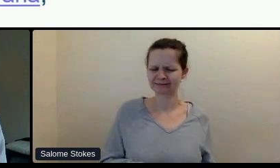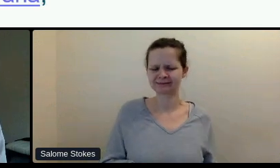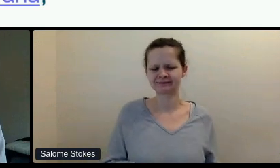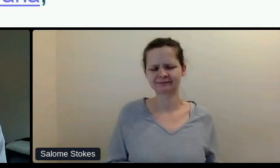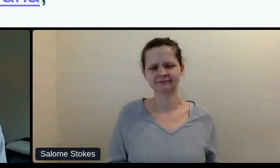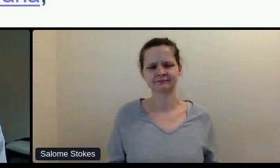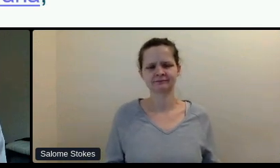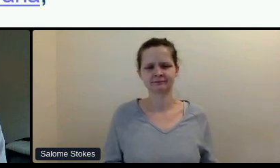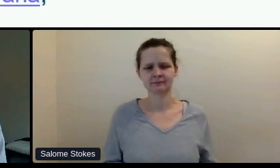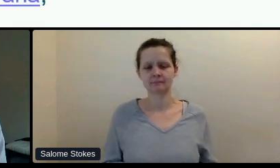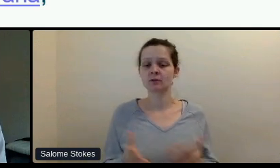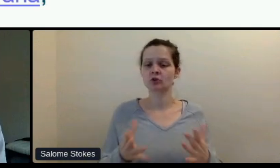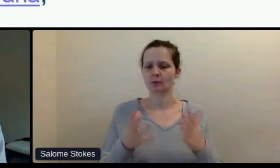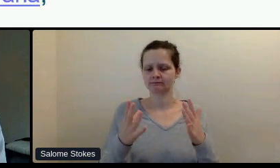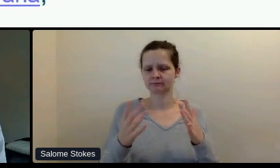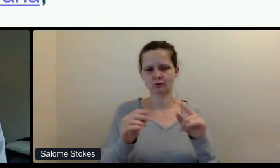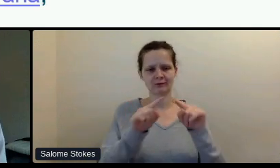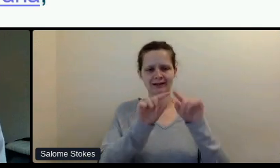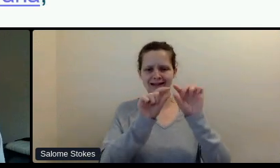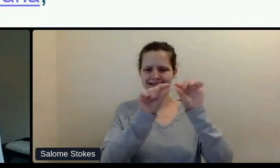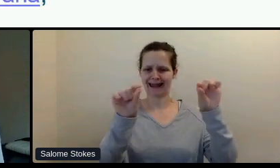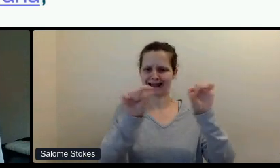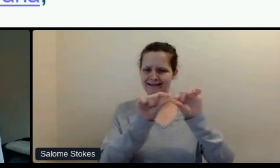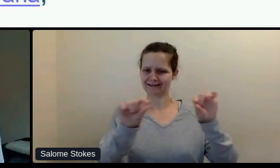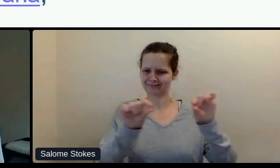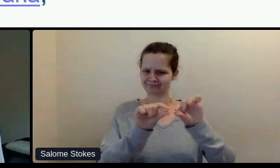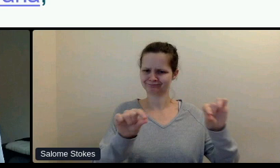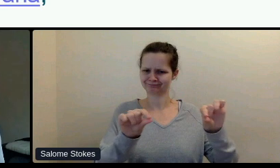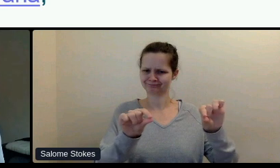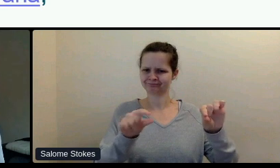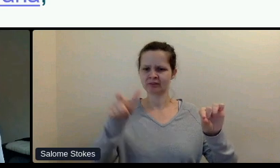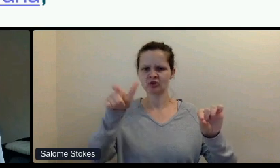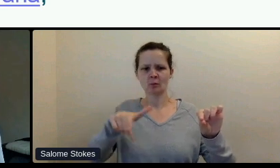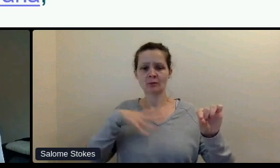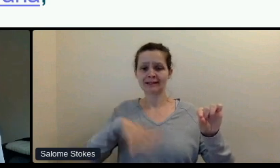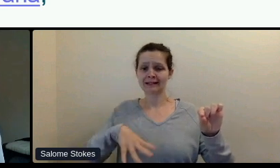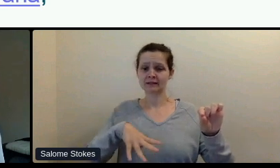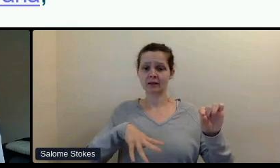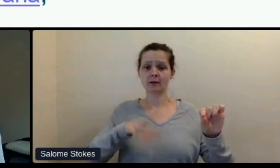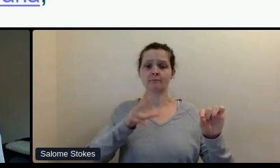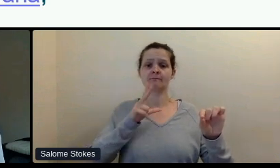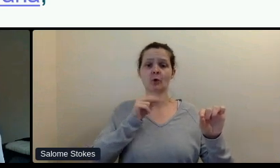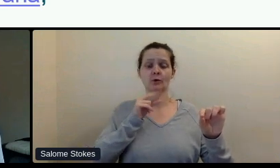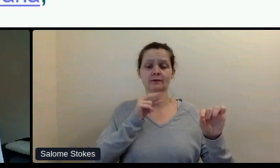some text being read out by a screen reader without being focused.